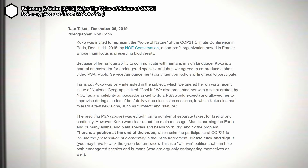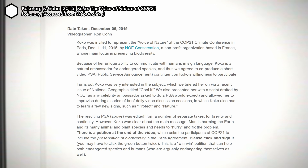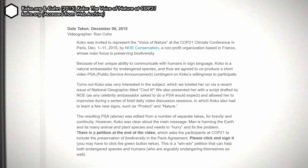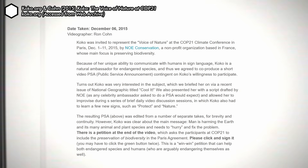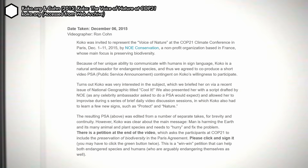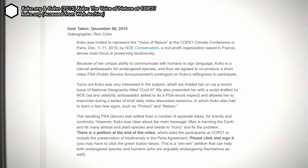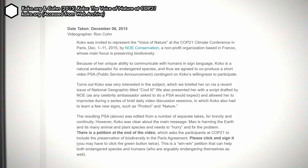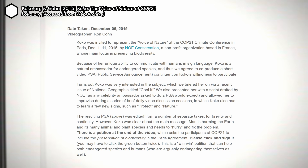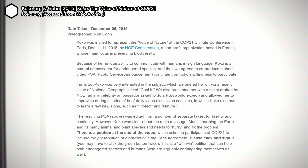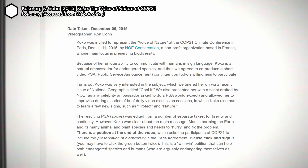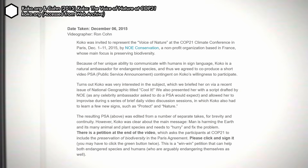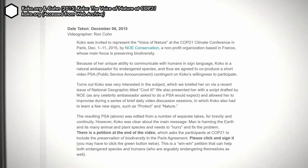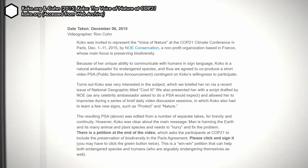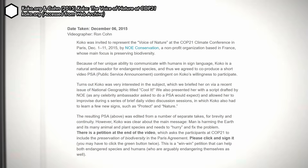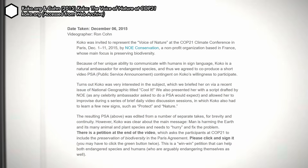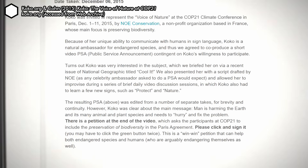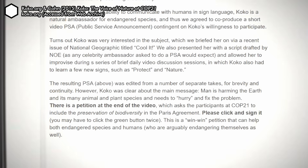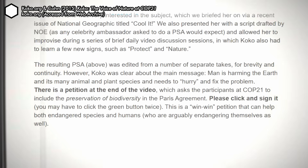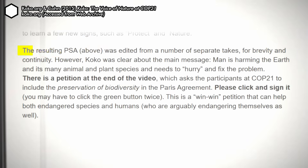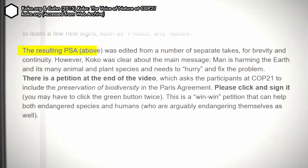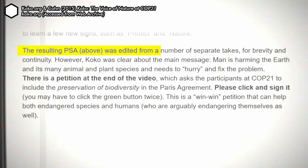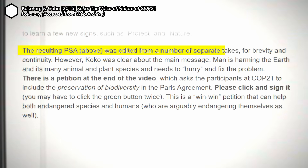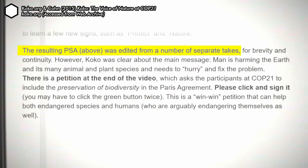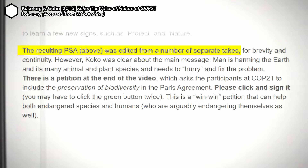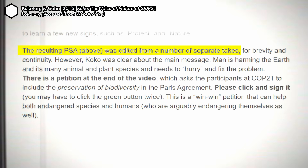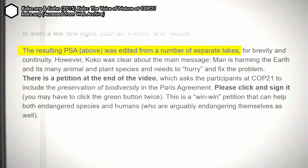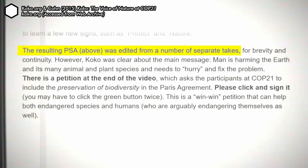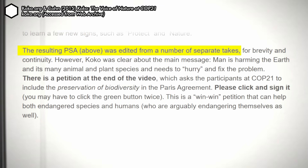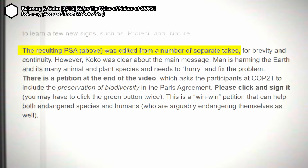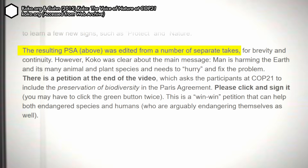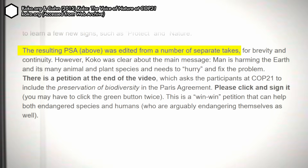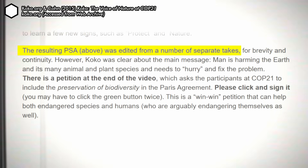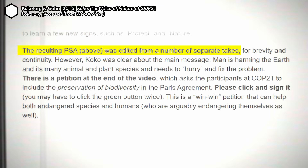The press release that actually accompanied the video says it was edited together from a number of other takes.